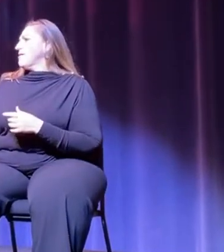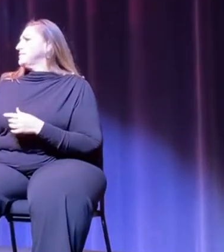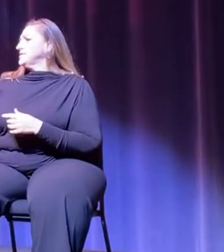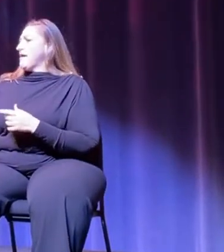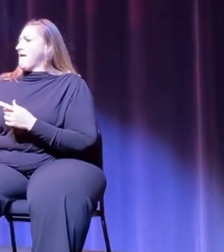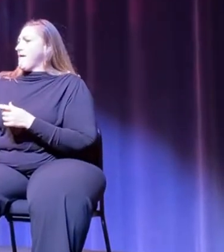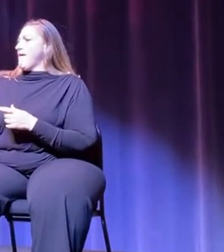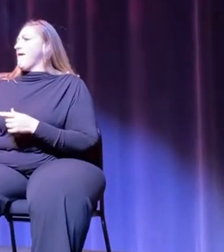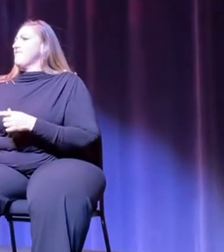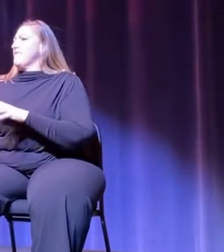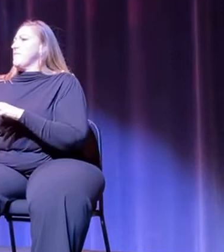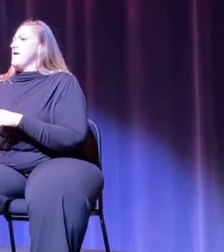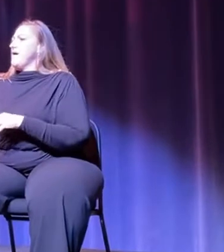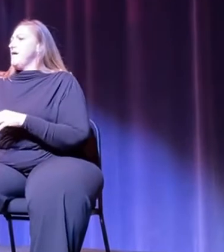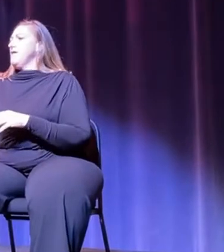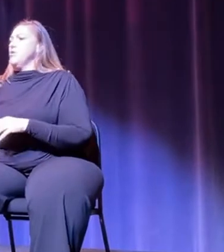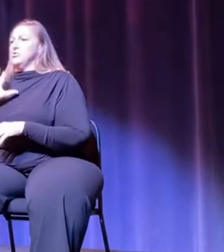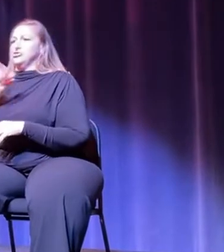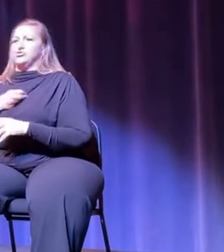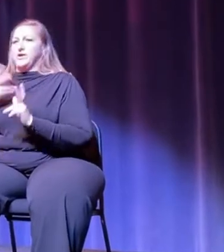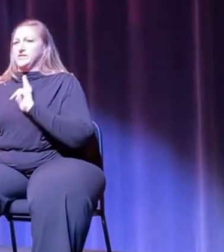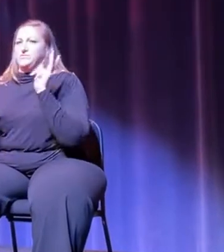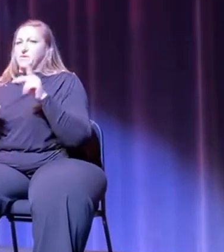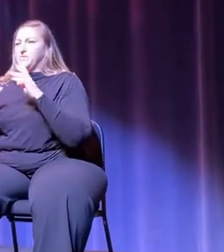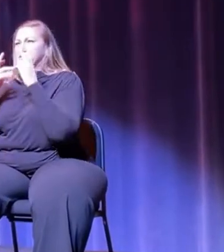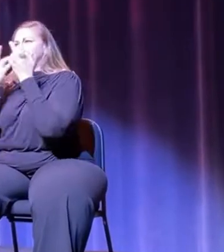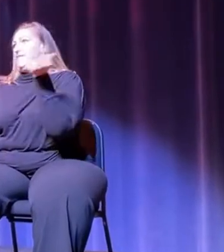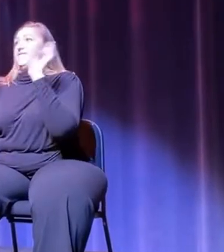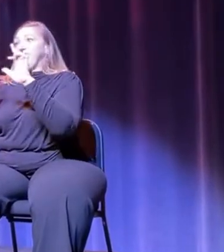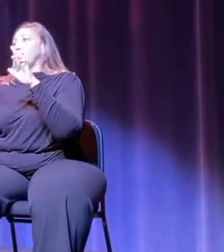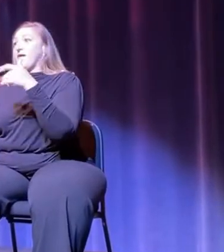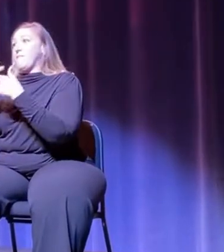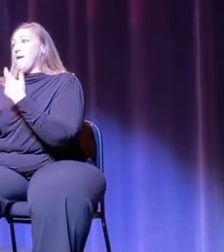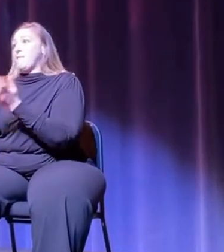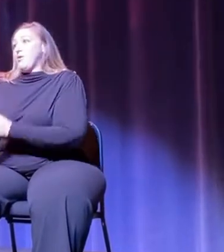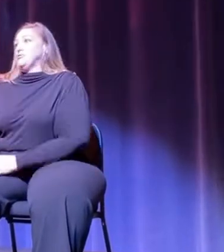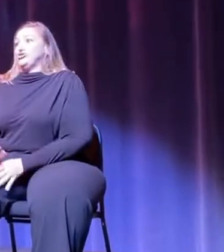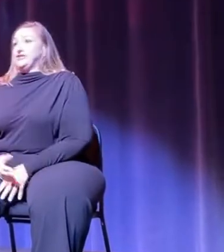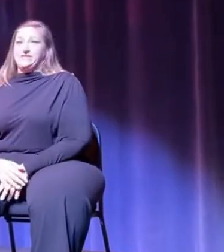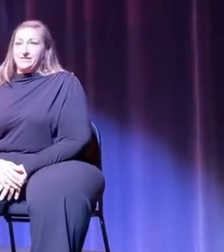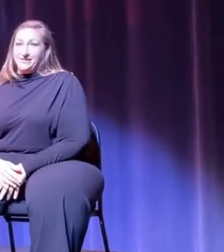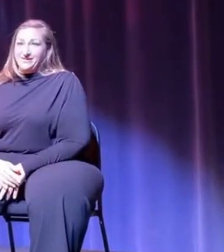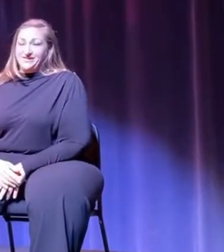were trans people who didn't give a fuck about poetry. So I need to make sure